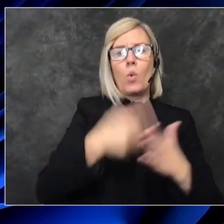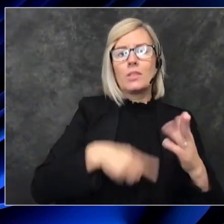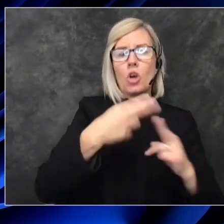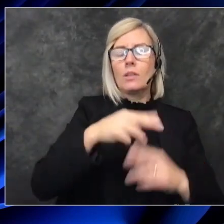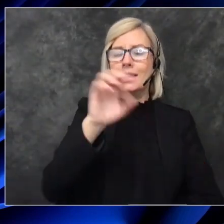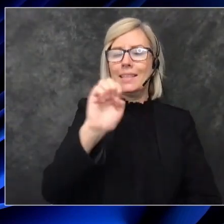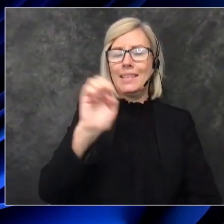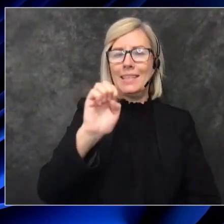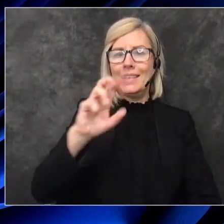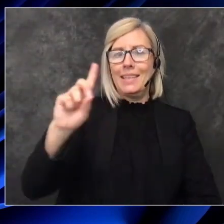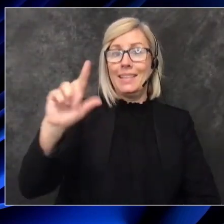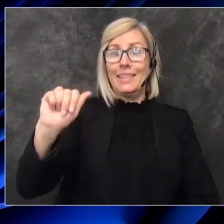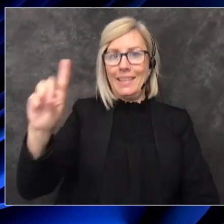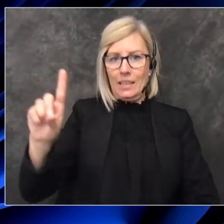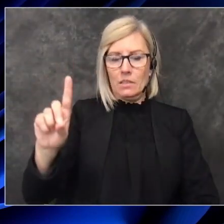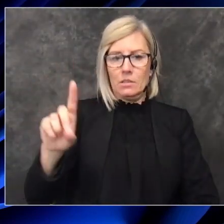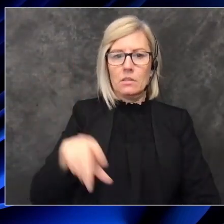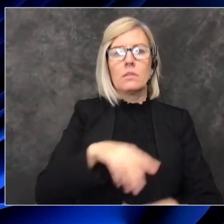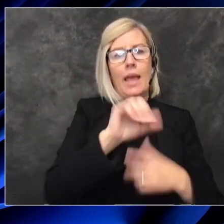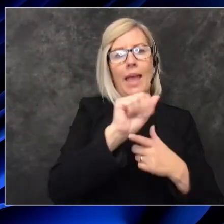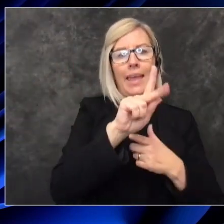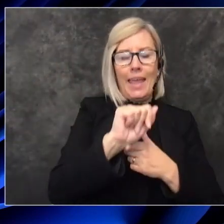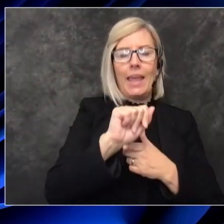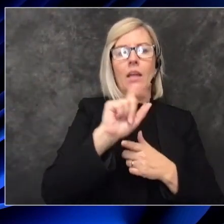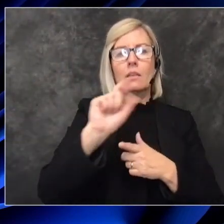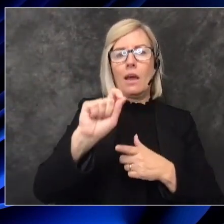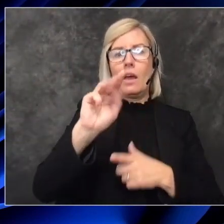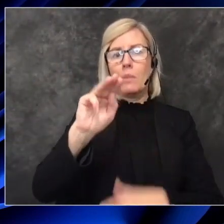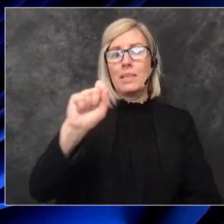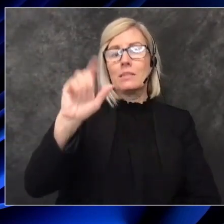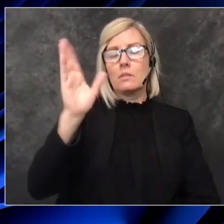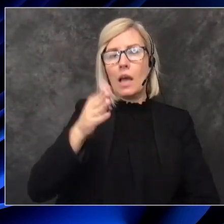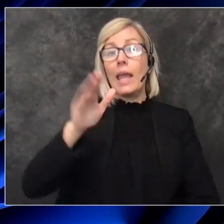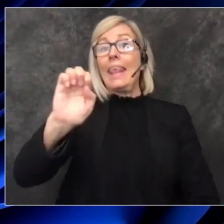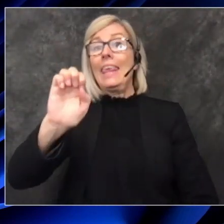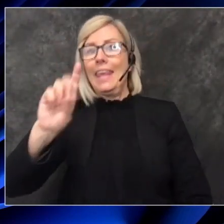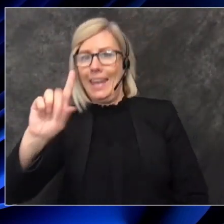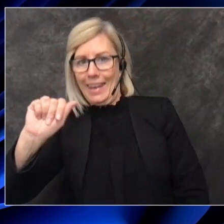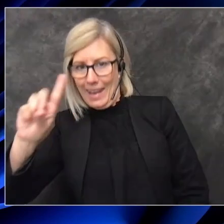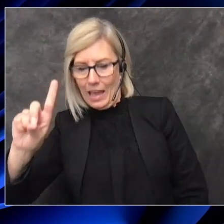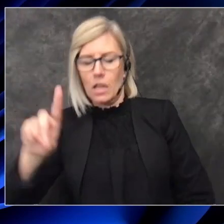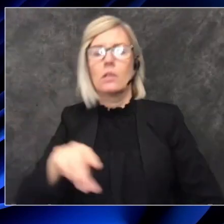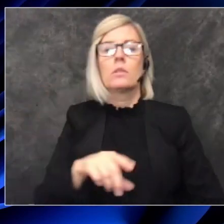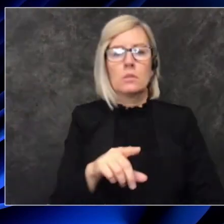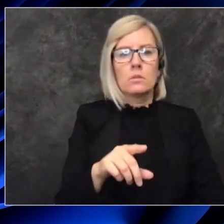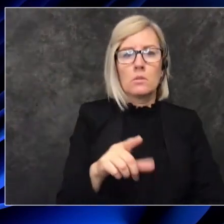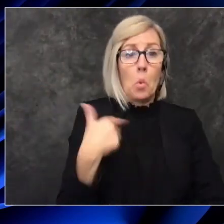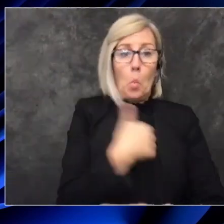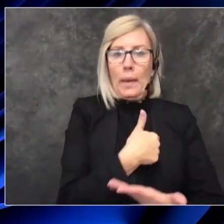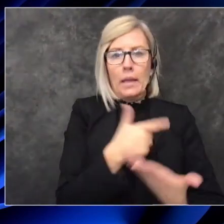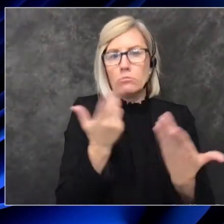which is at aka.ms/eDAD and we're certainly more than willing to help you there.